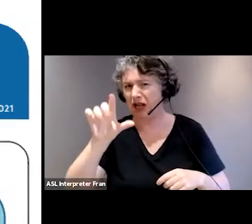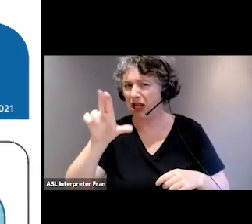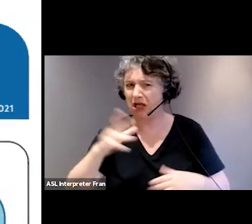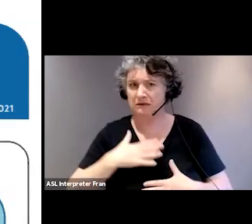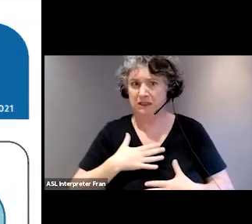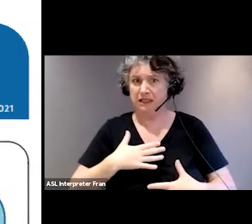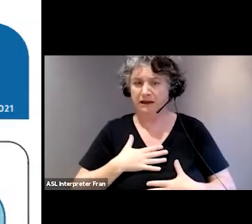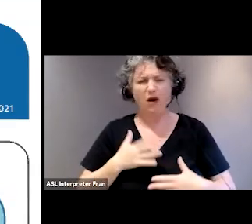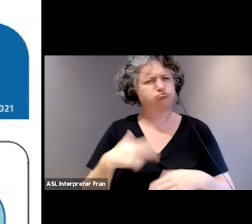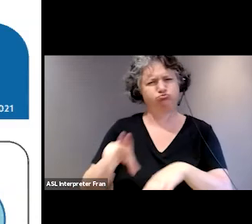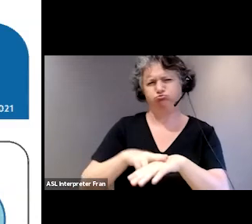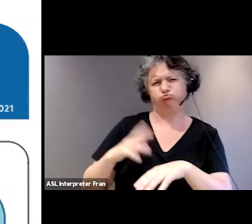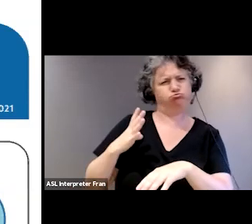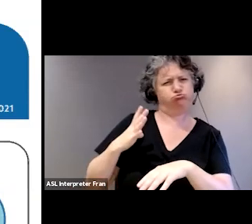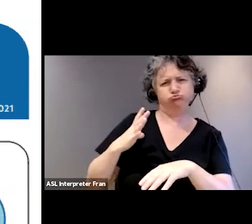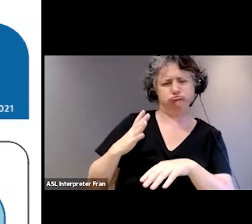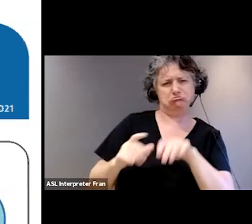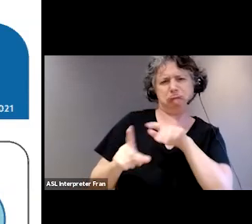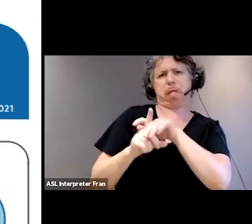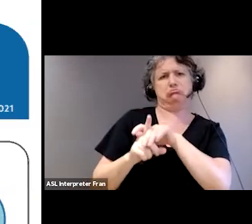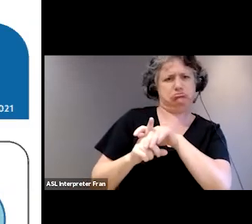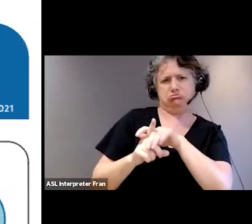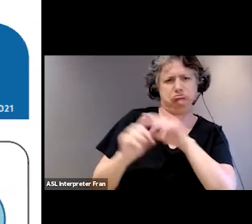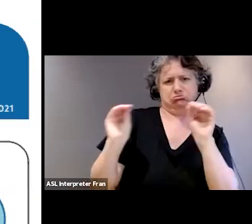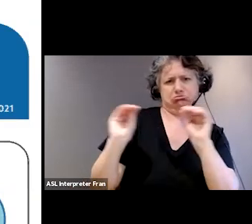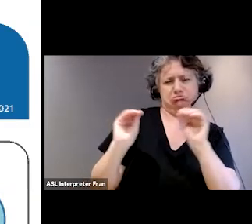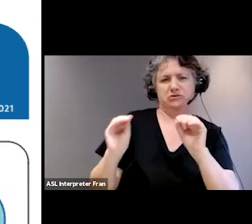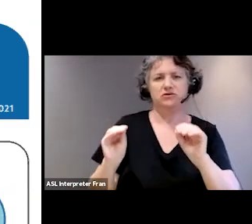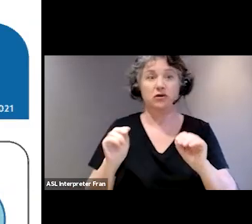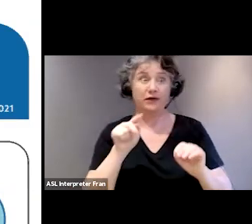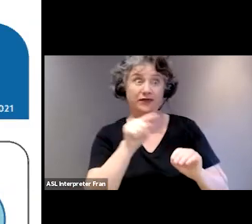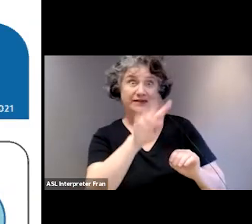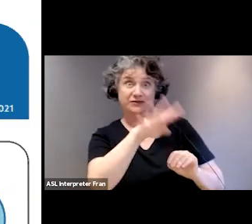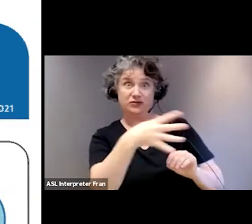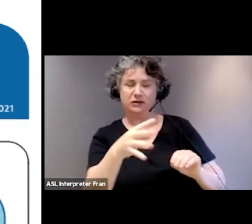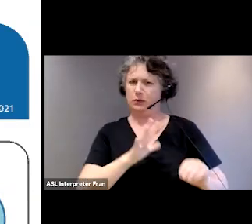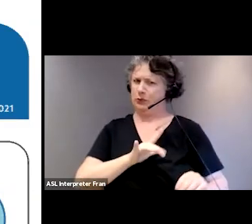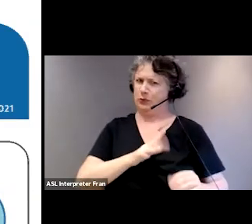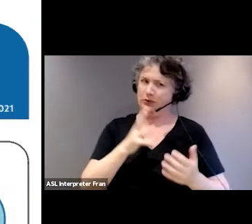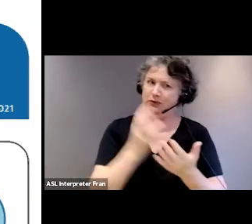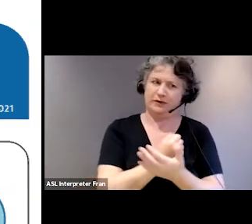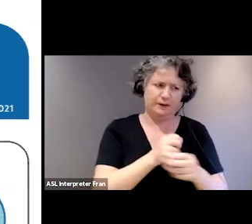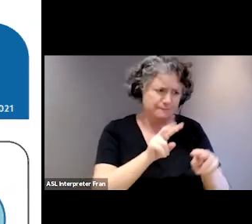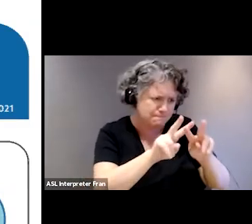symptoms, with COVID 19 a lot of the symptoms are very similar to the cold and